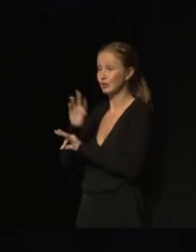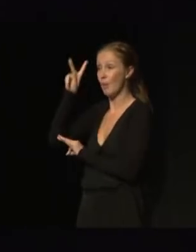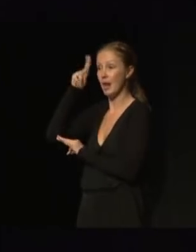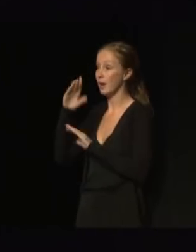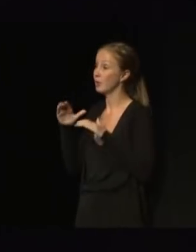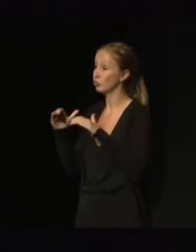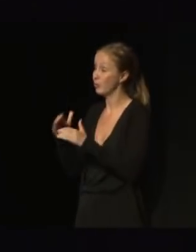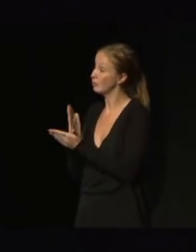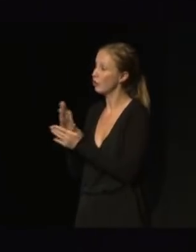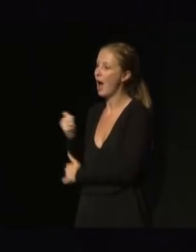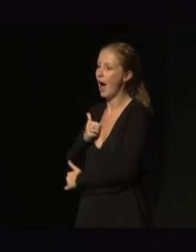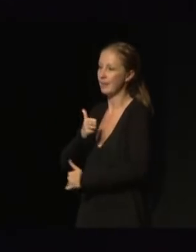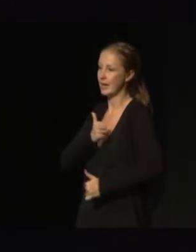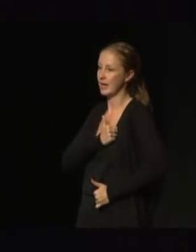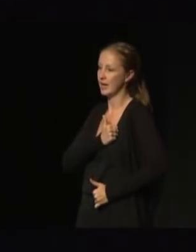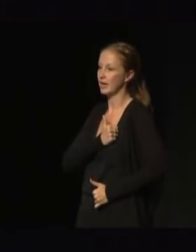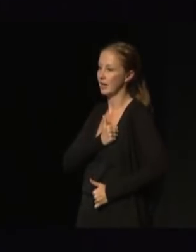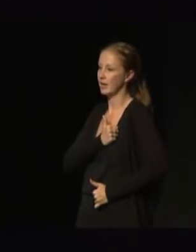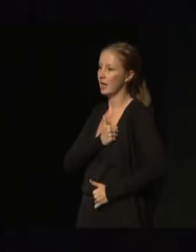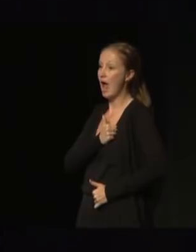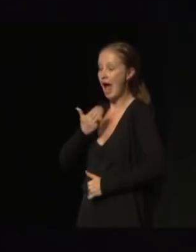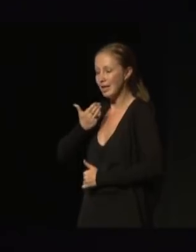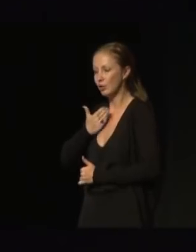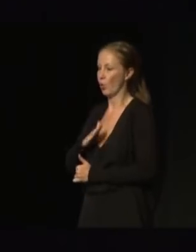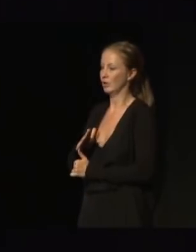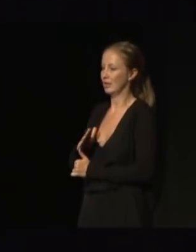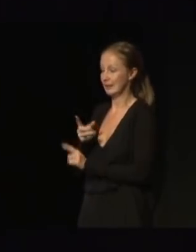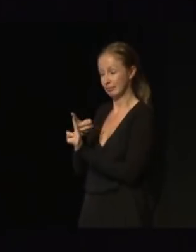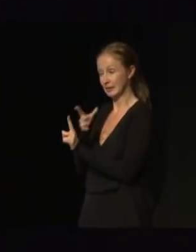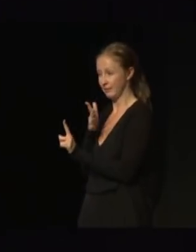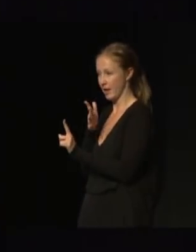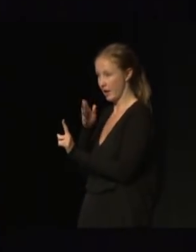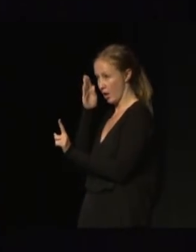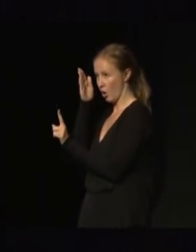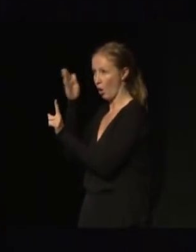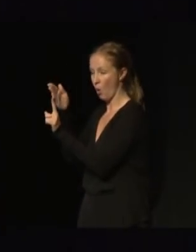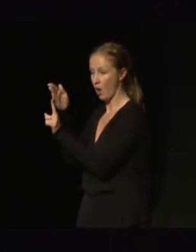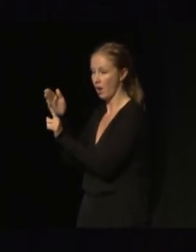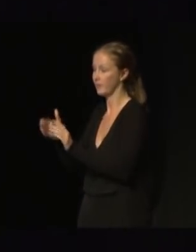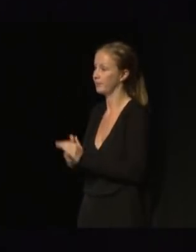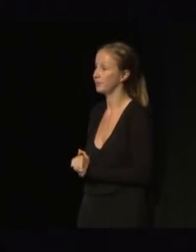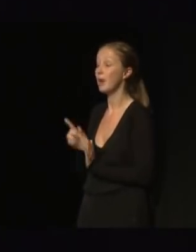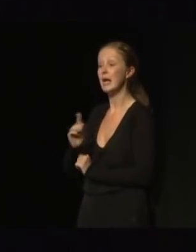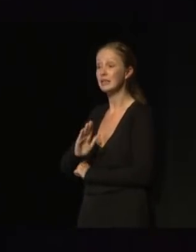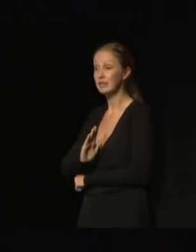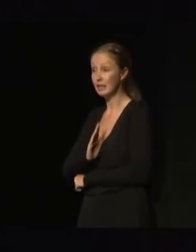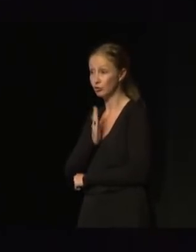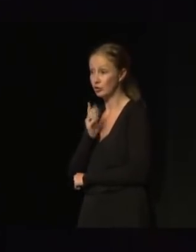It's an army, and it's there to make this particular kind of fight. What's interesting, of course, though, is that while they're a small group,